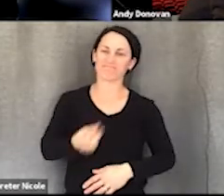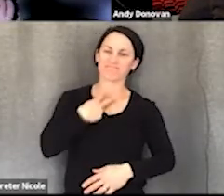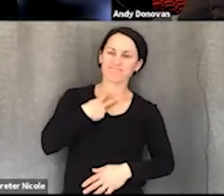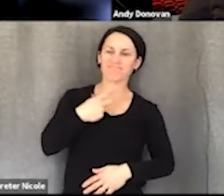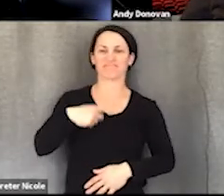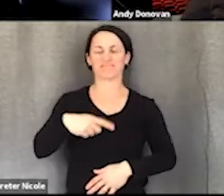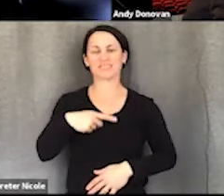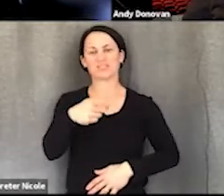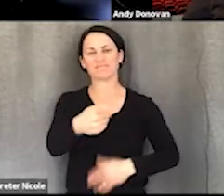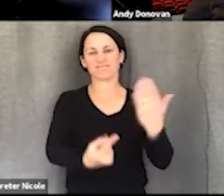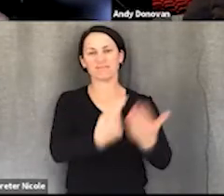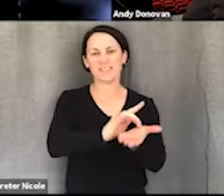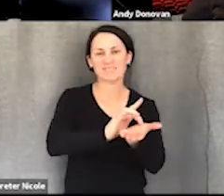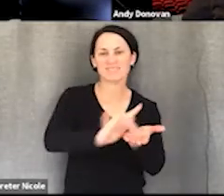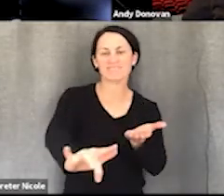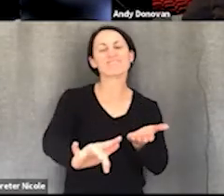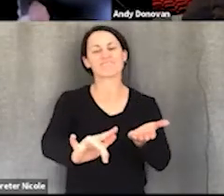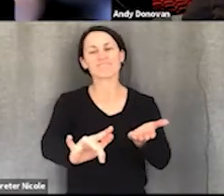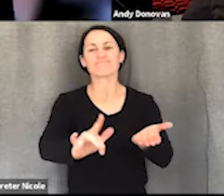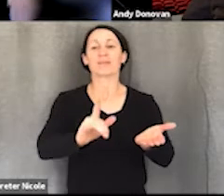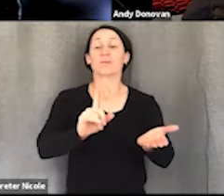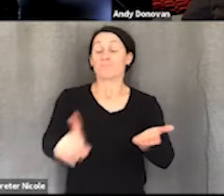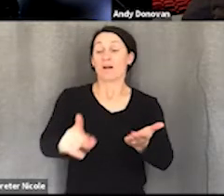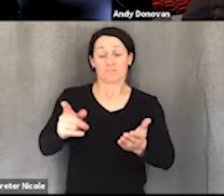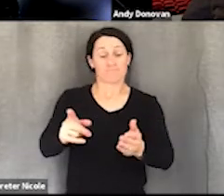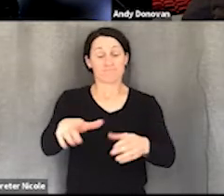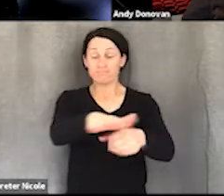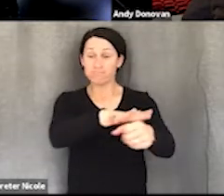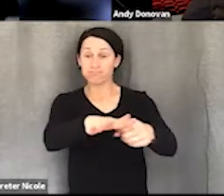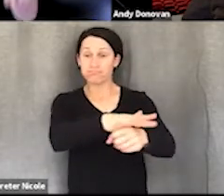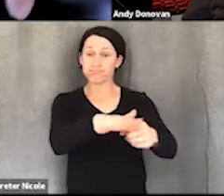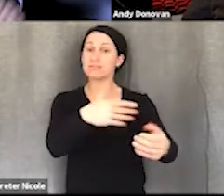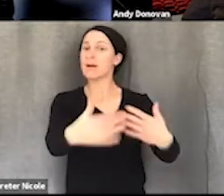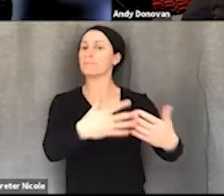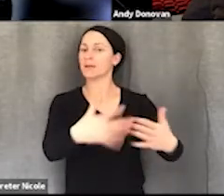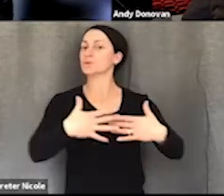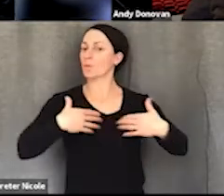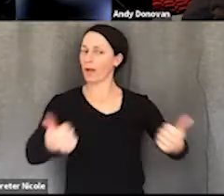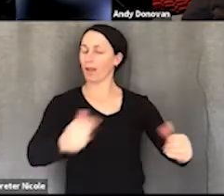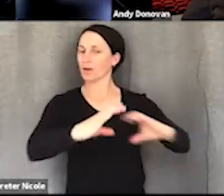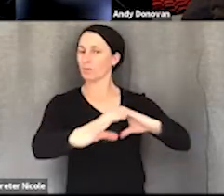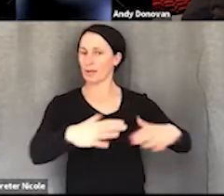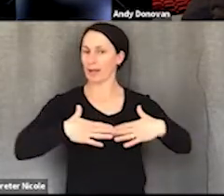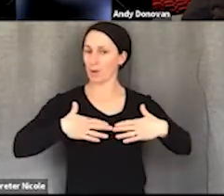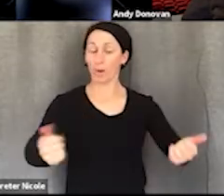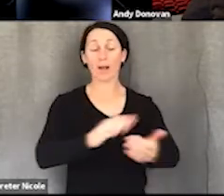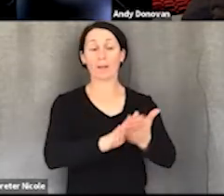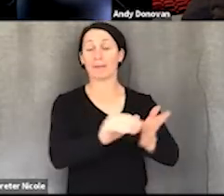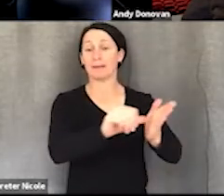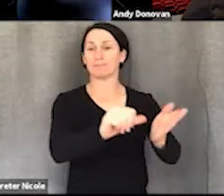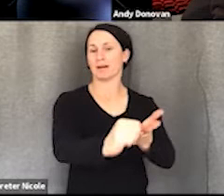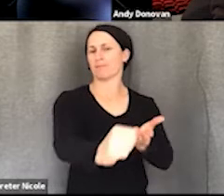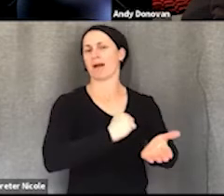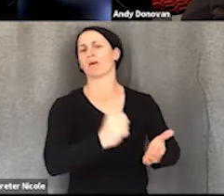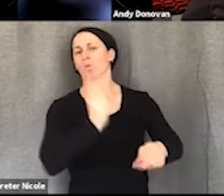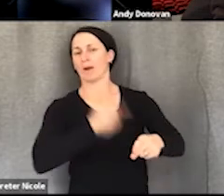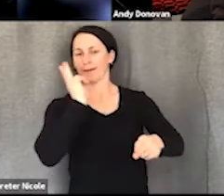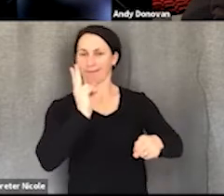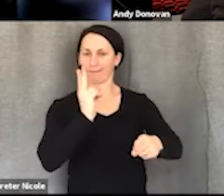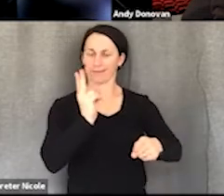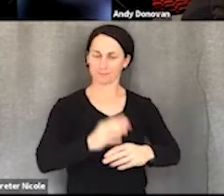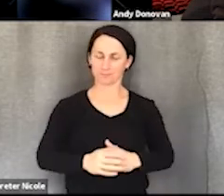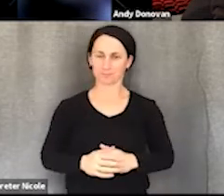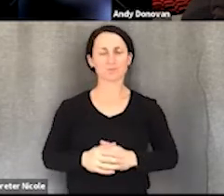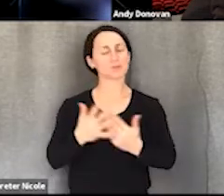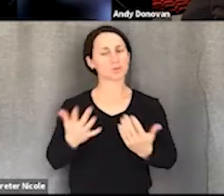Quick, clear communications and where refunds were required, processed very efficiently."